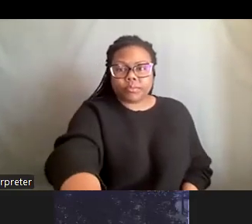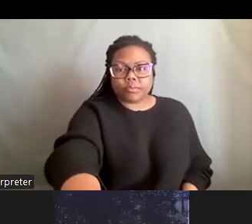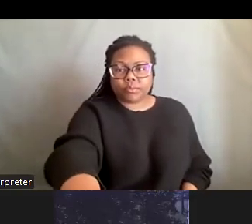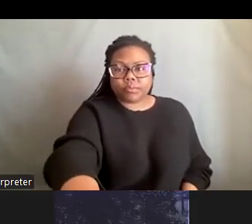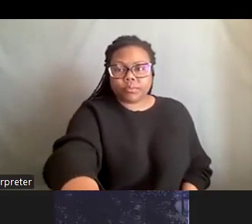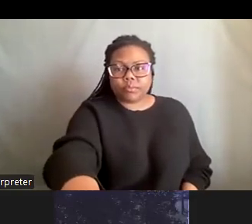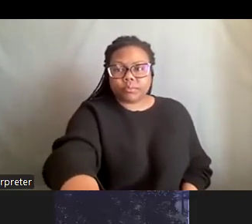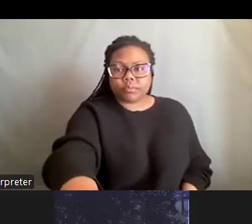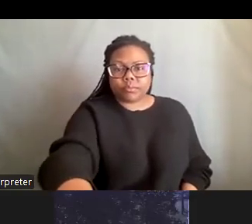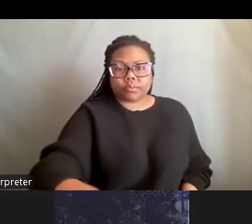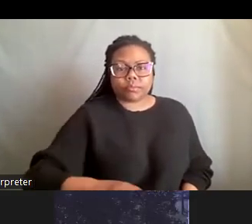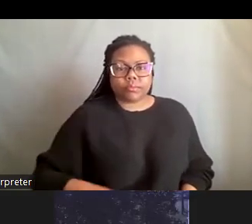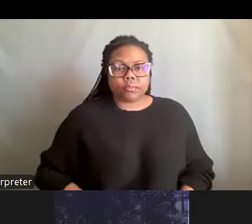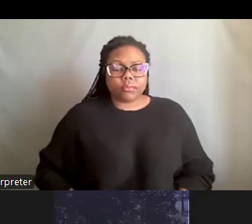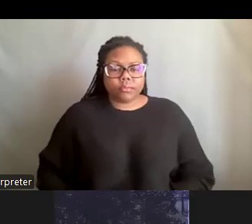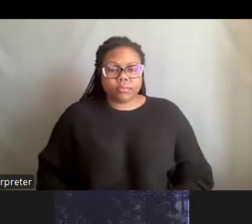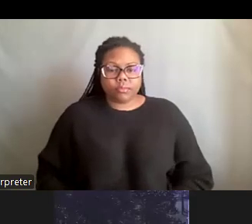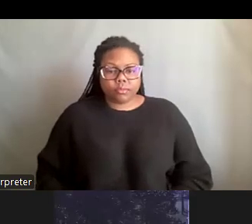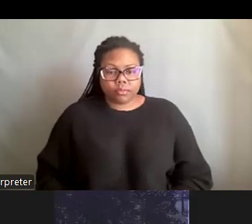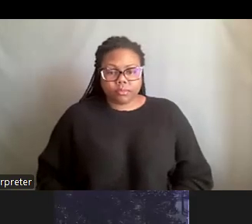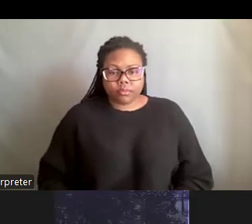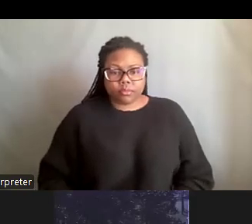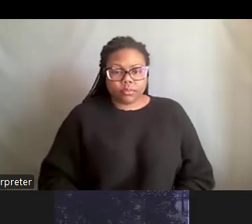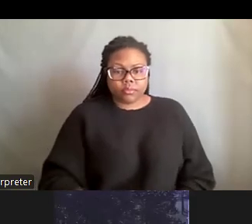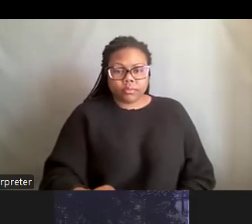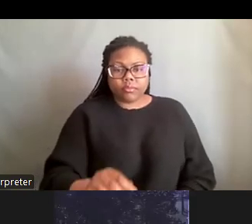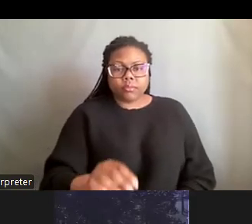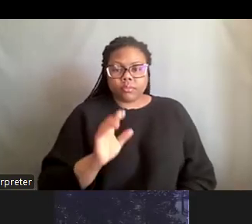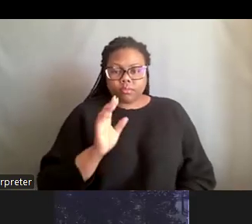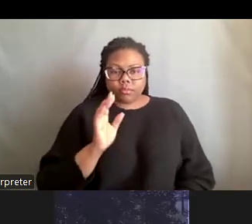you see. Okay.